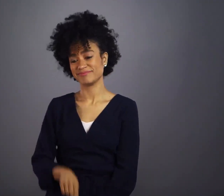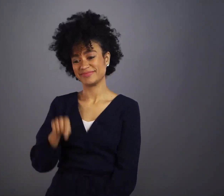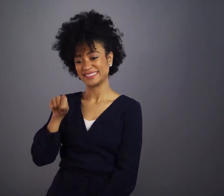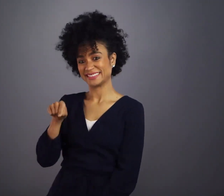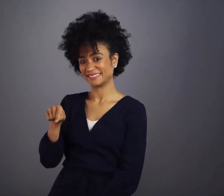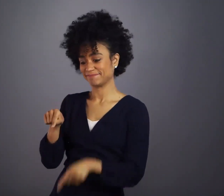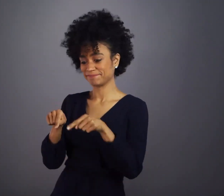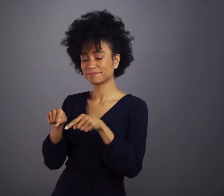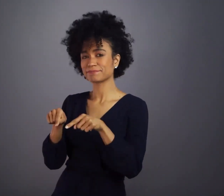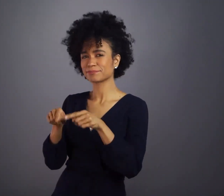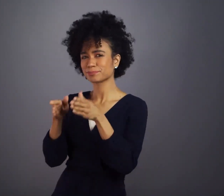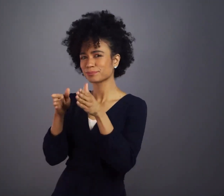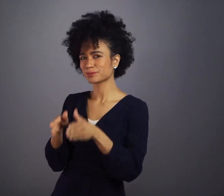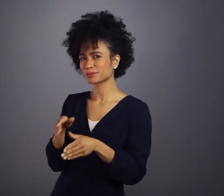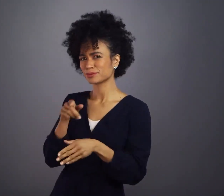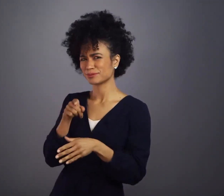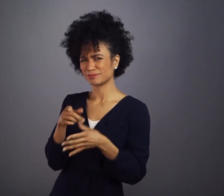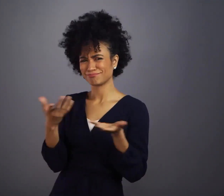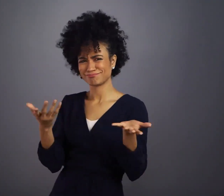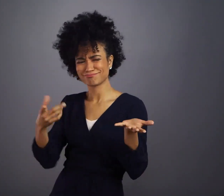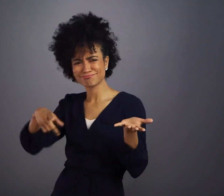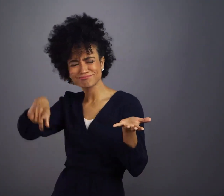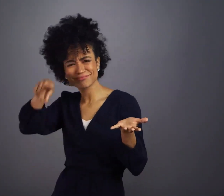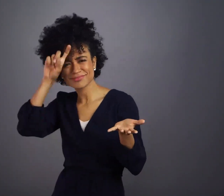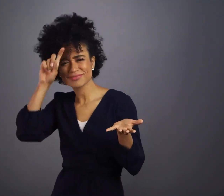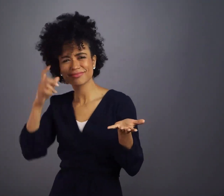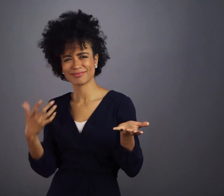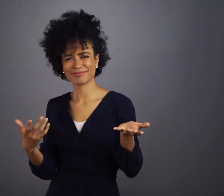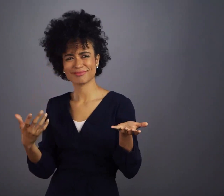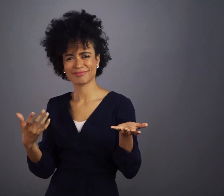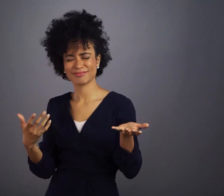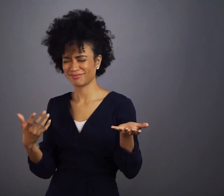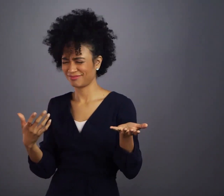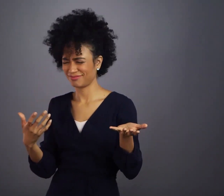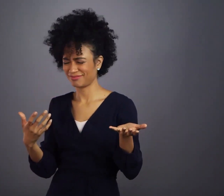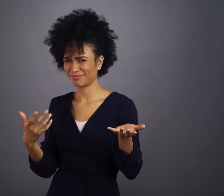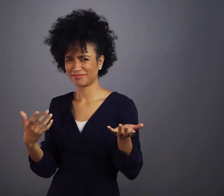once he starts to drink. Here is the fellow who has been puzzling you,